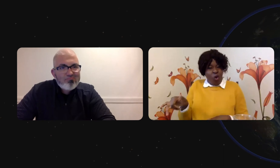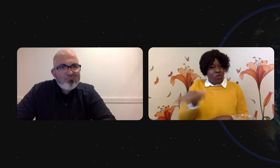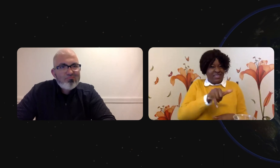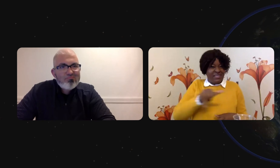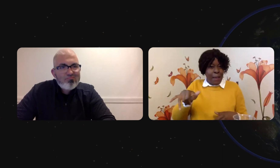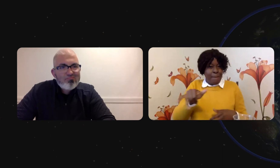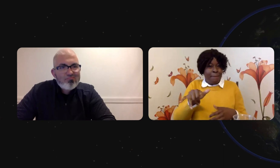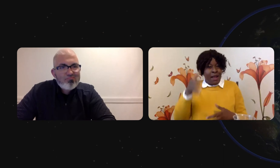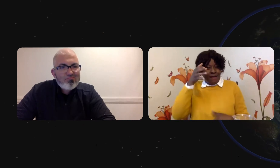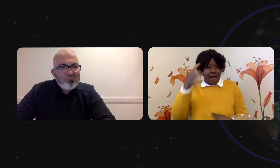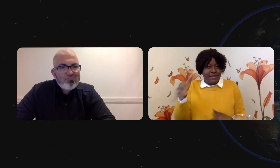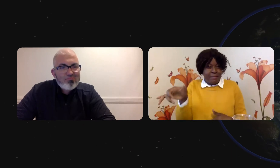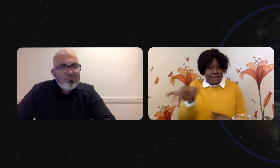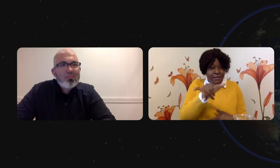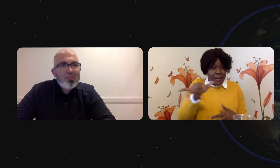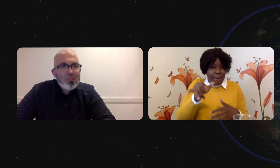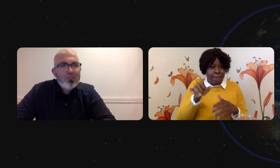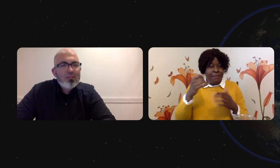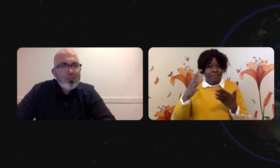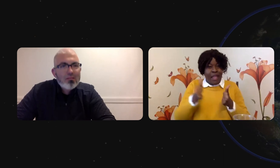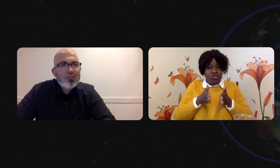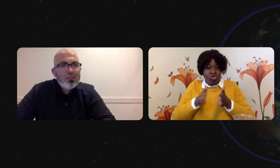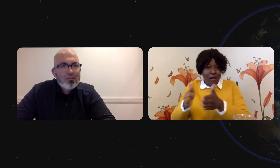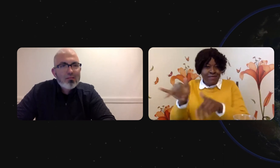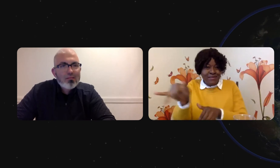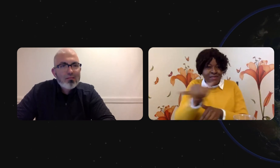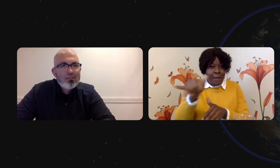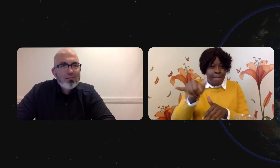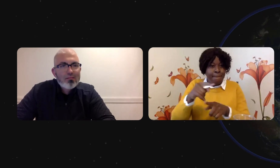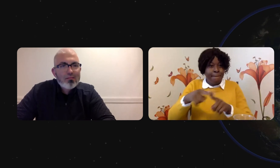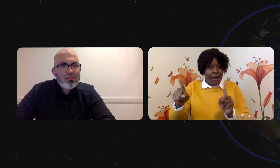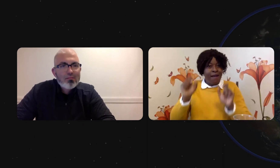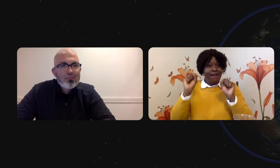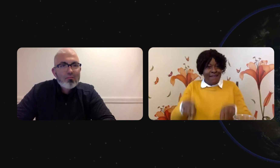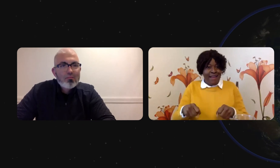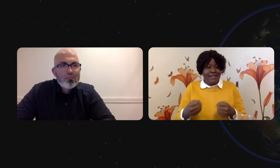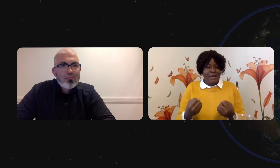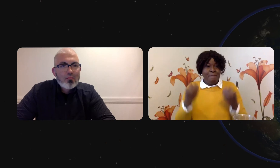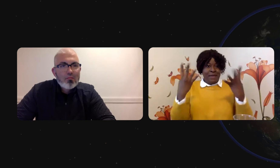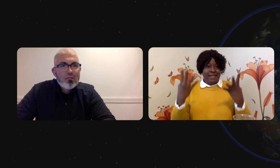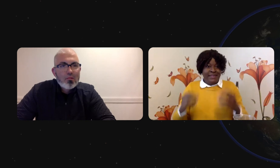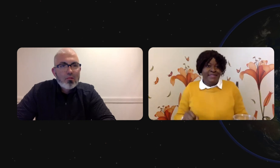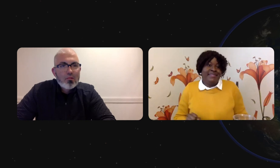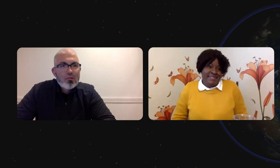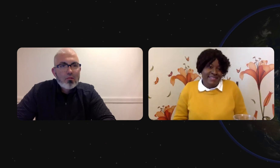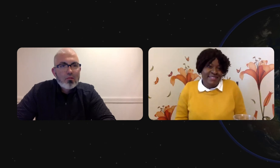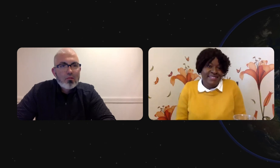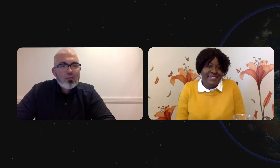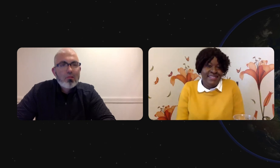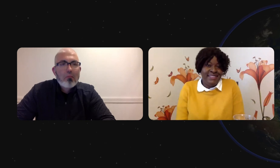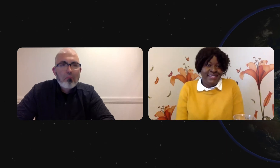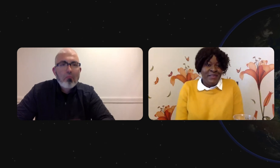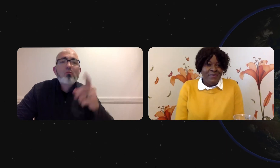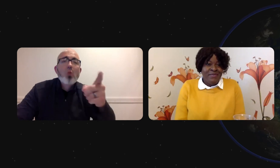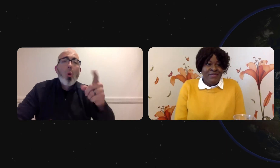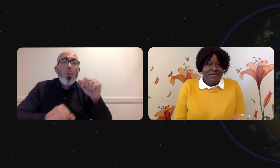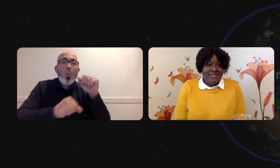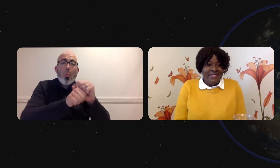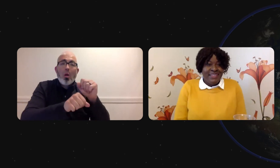But, they're all correlated, though. The path is the same but different routes.